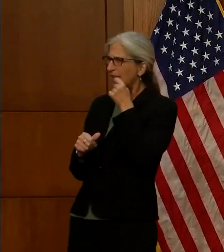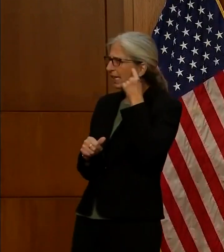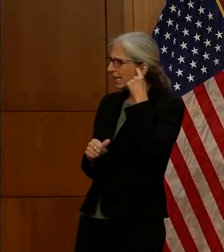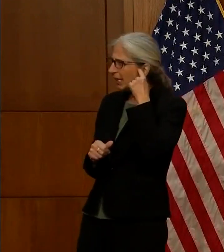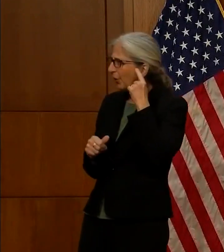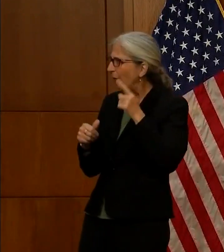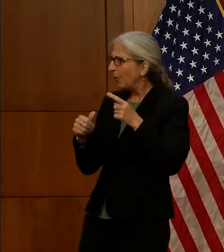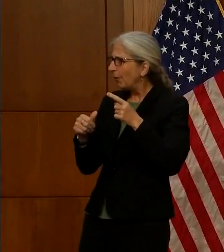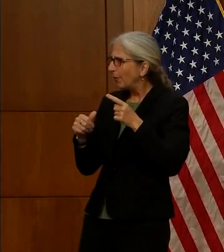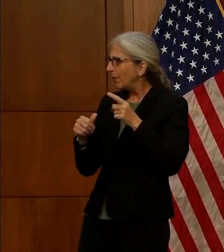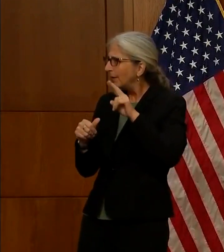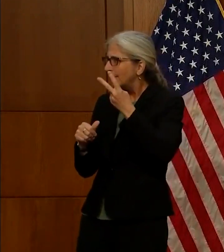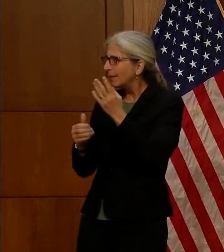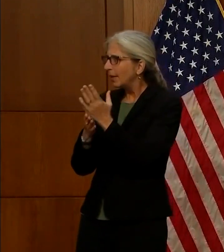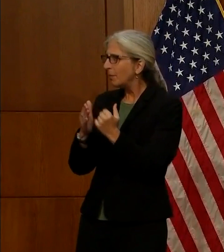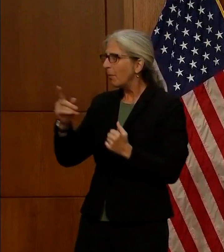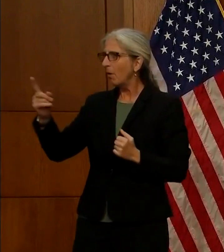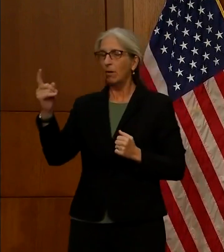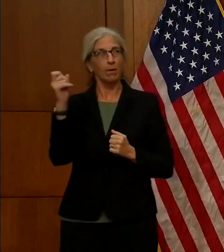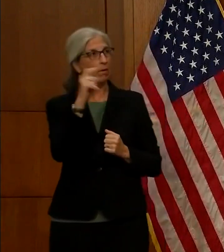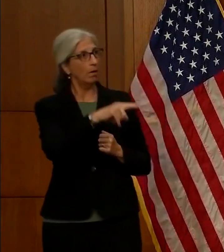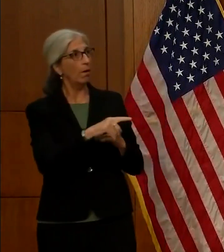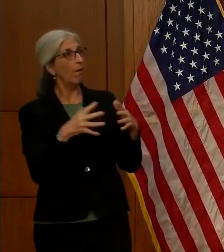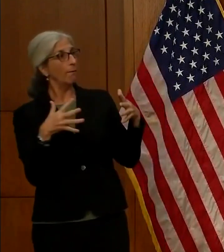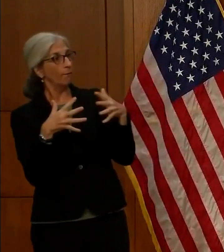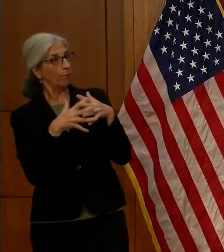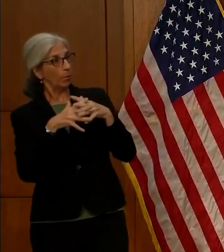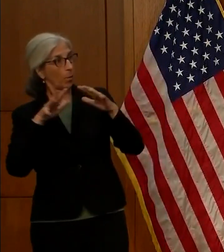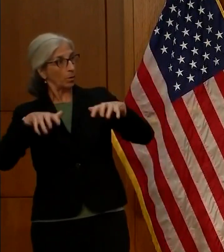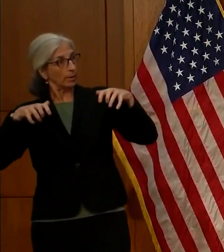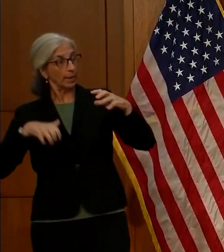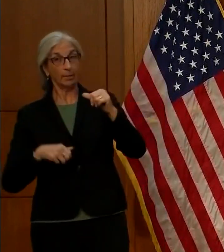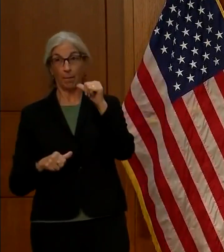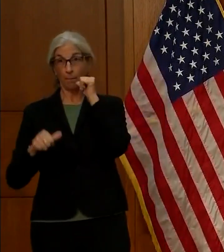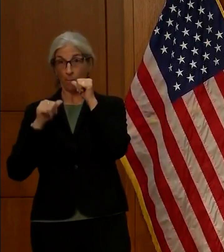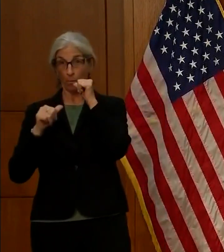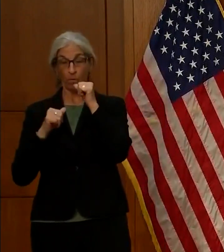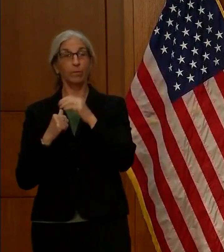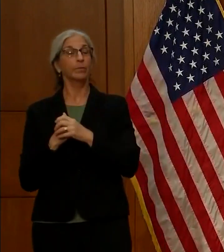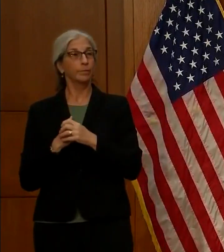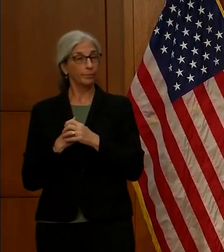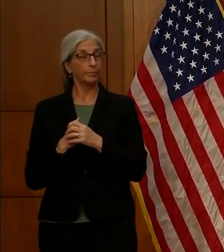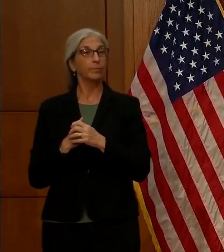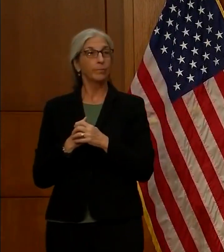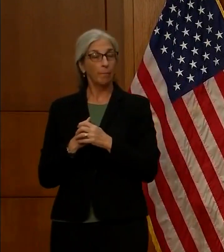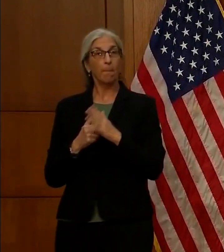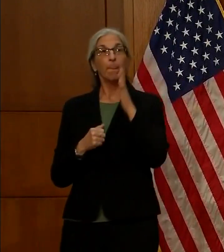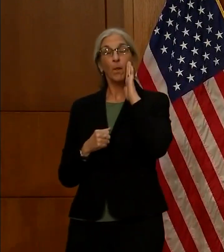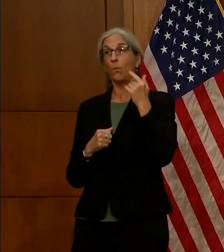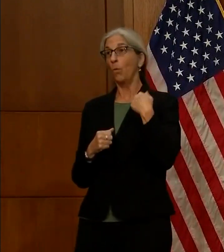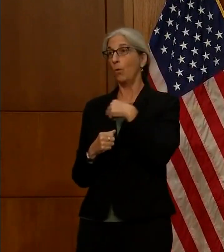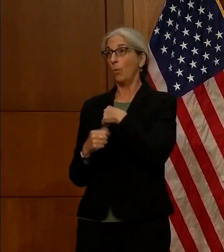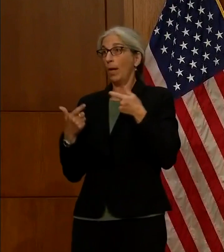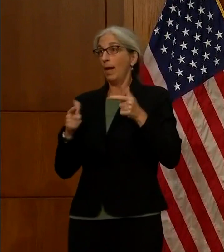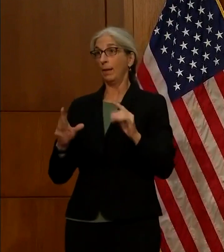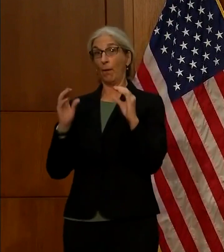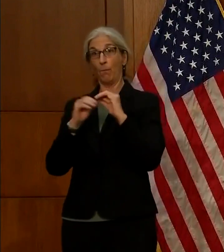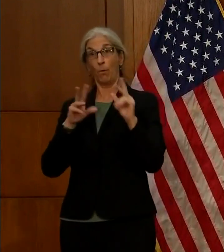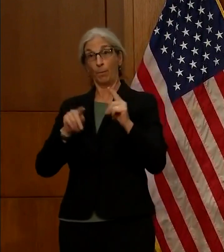ALLOW FEEDING AT THE BARS. THE QUESTION HAD I DIDN'T CATCH THE SECOND PART I HEARD FOOTBALL